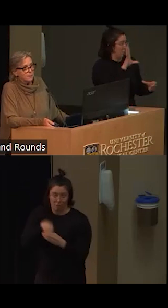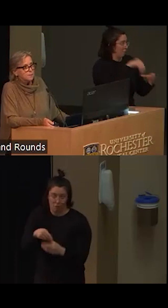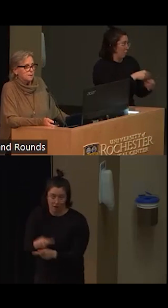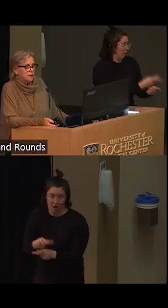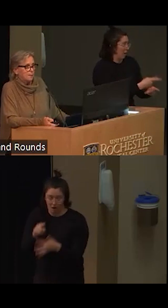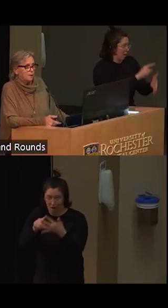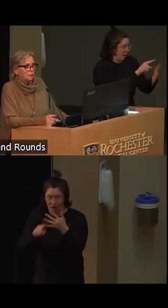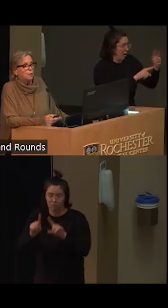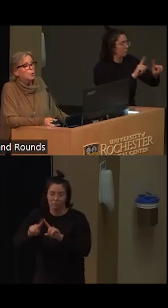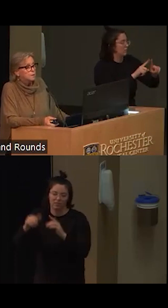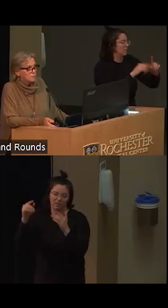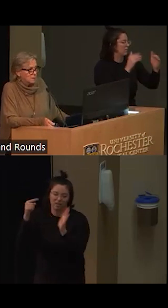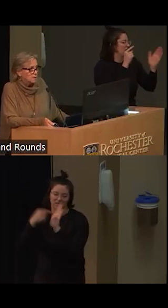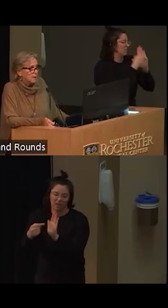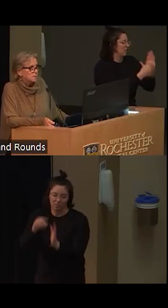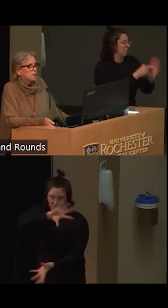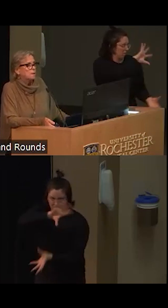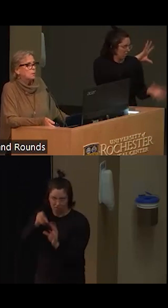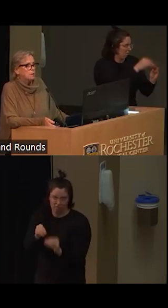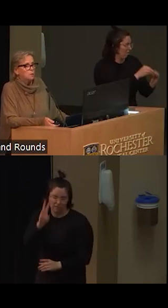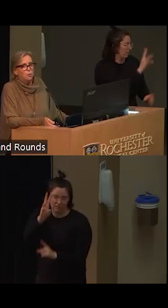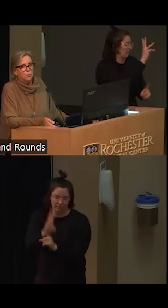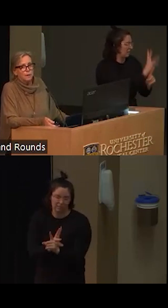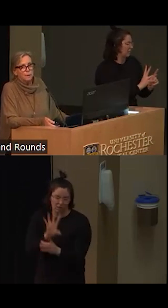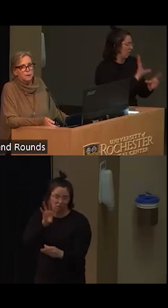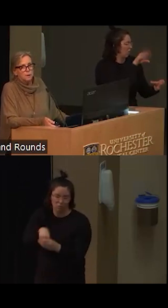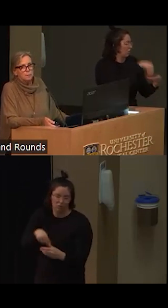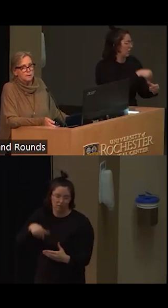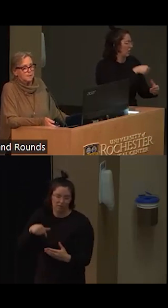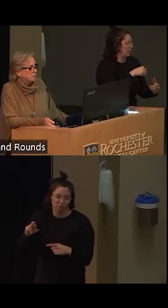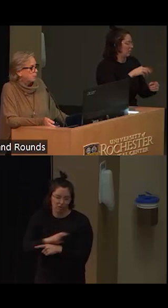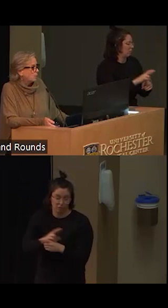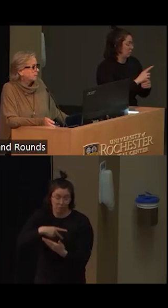examples of the topics over a course of six months that we incorporated into The Residency program